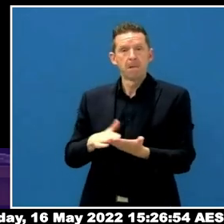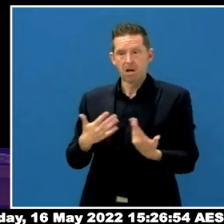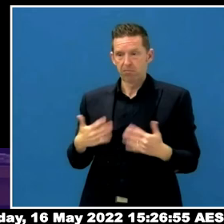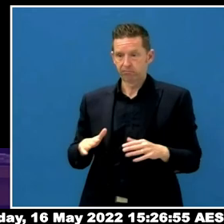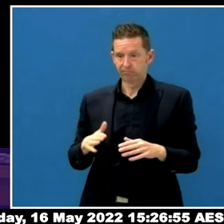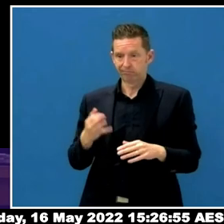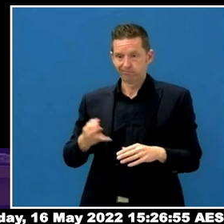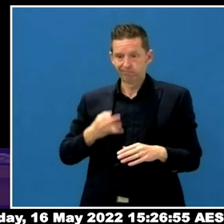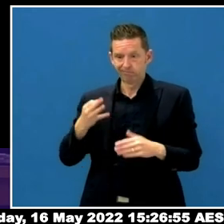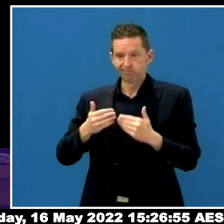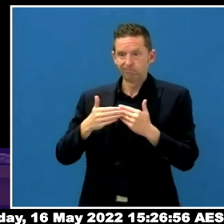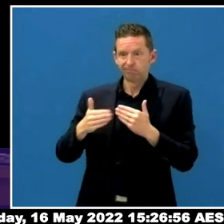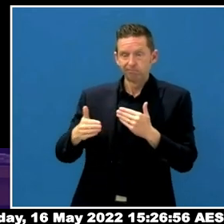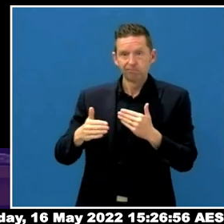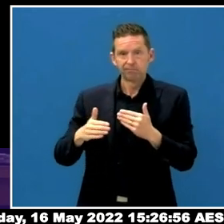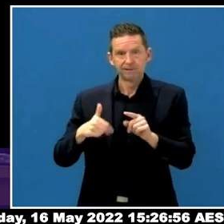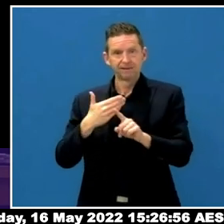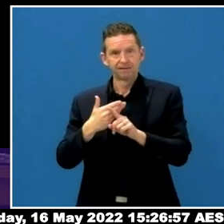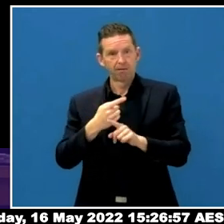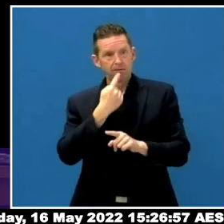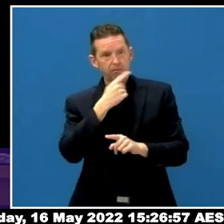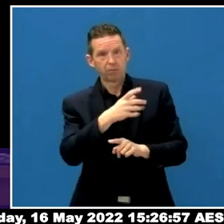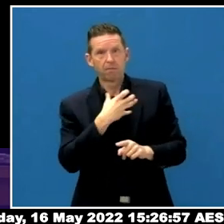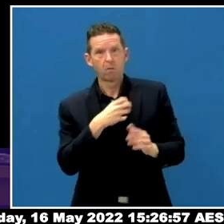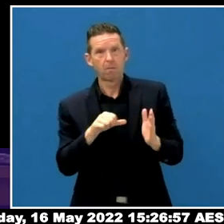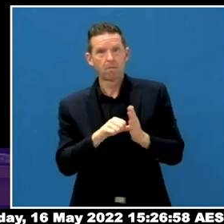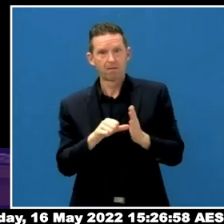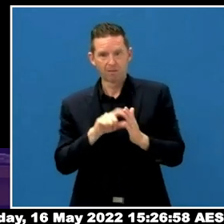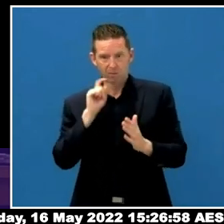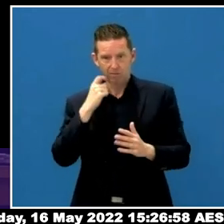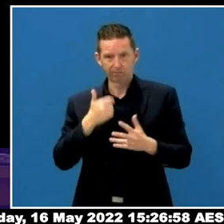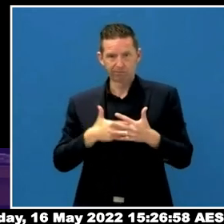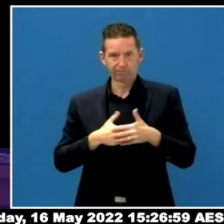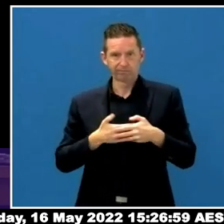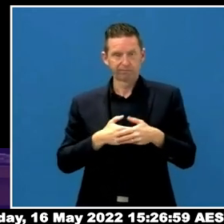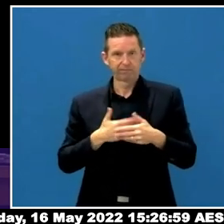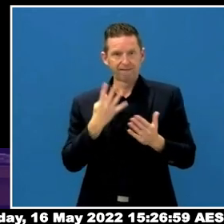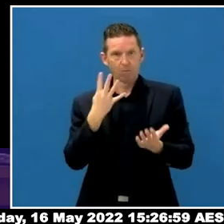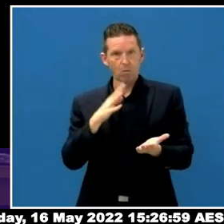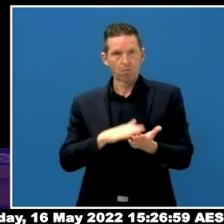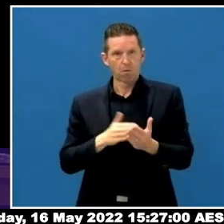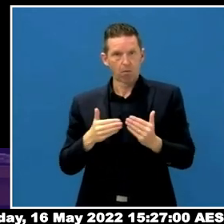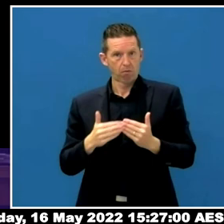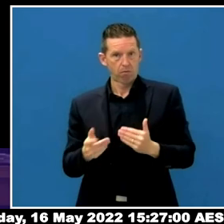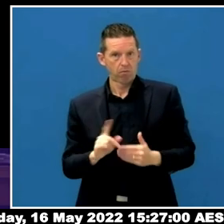do for four months", or whatever it was. Yes. SUZIE: And I was told, "It's okay, don't worry".